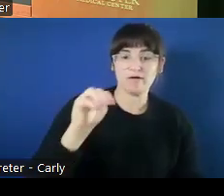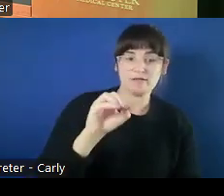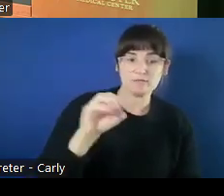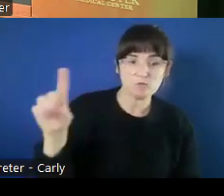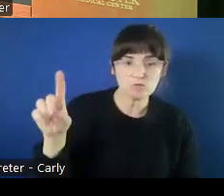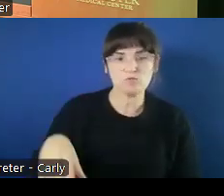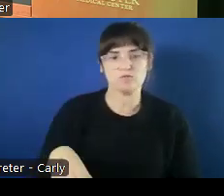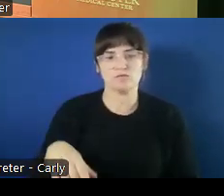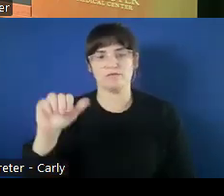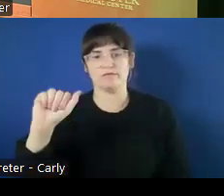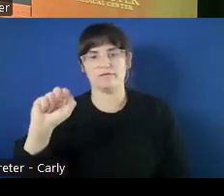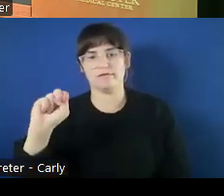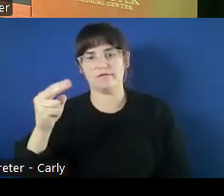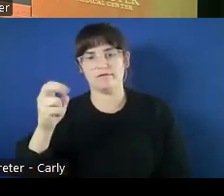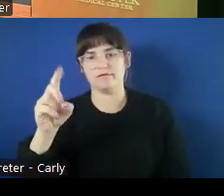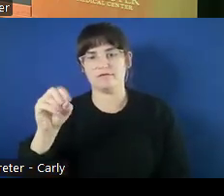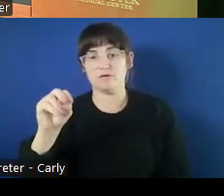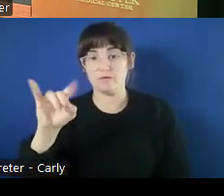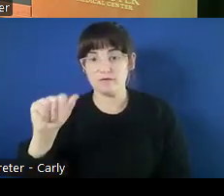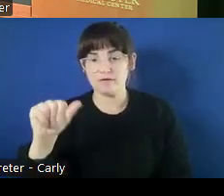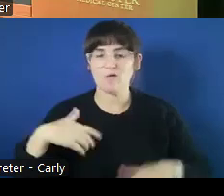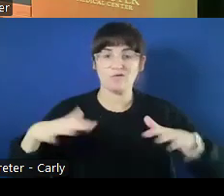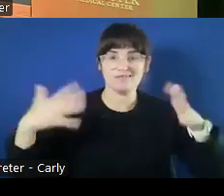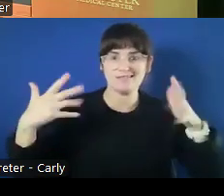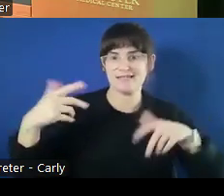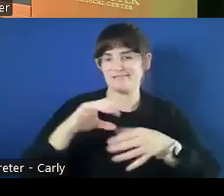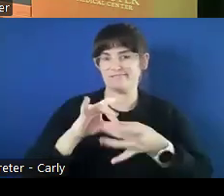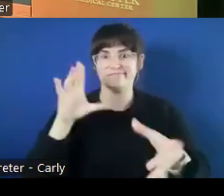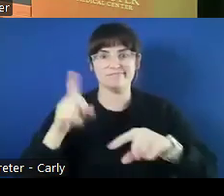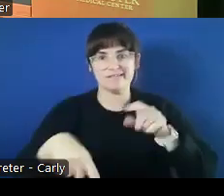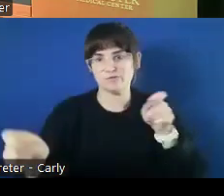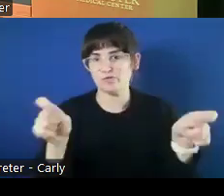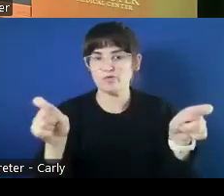uh or anxiety and difficulty controlling it end up being really important in terms of making a